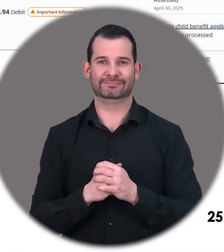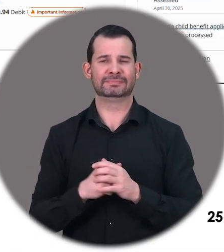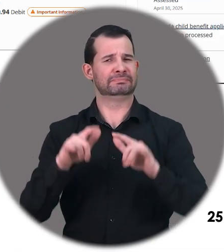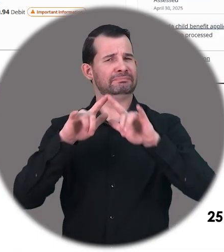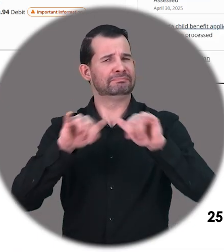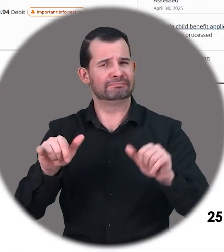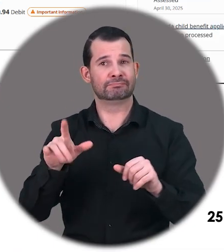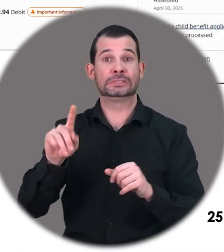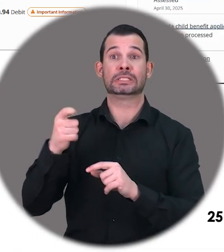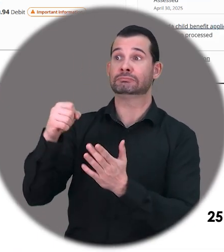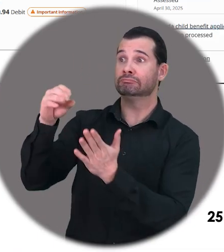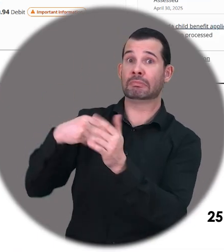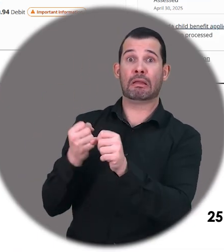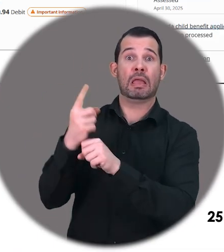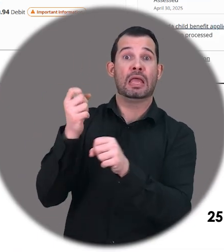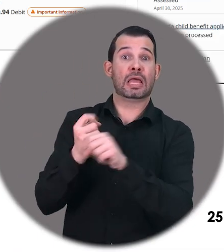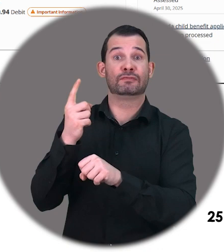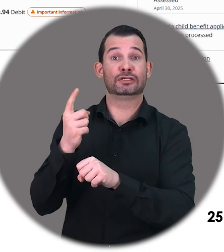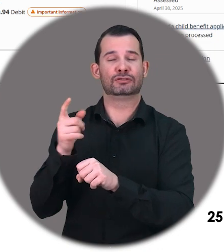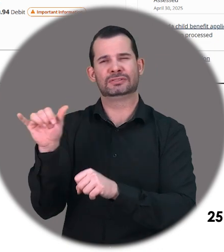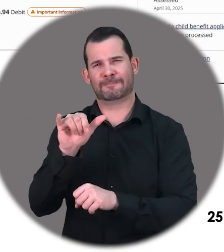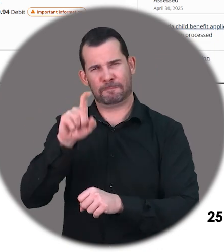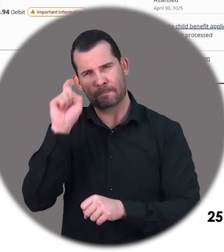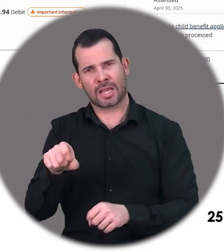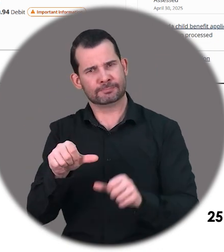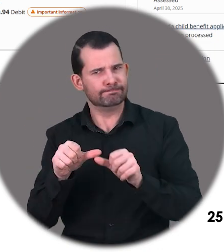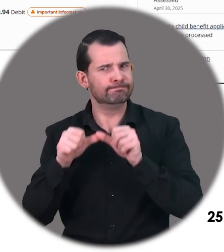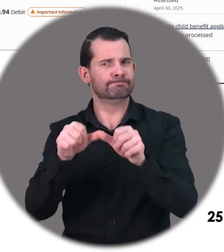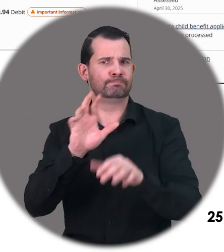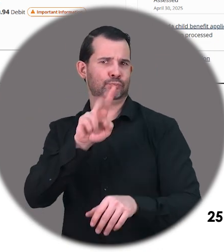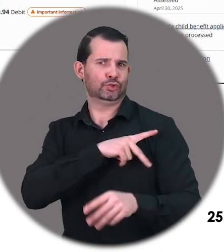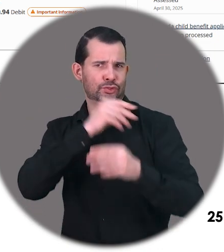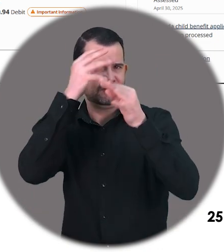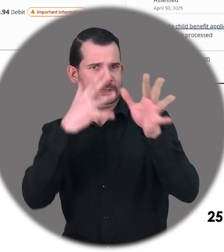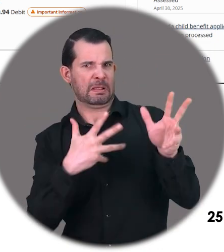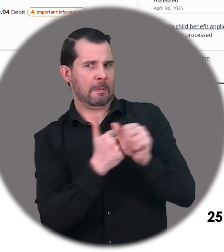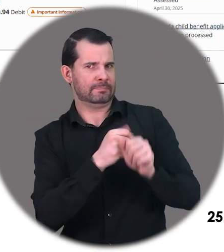Along with doing your taxes every year, you must keep your personal information